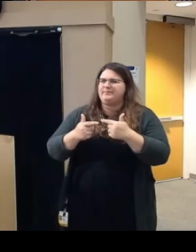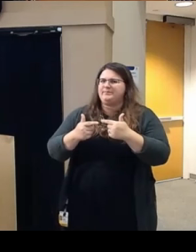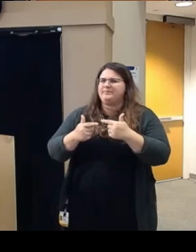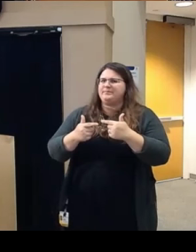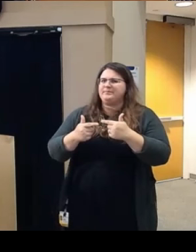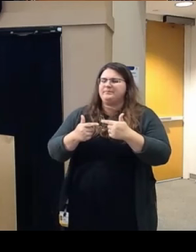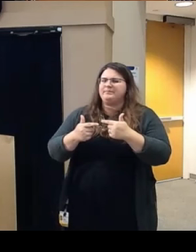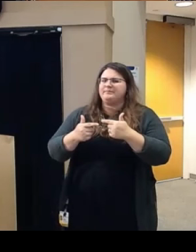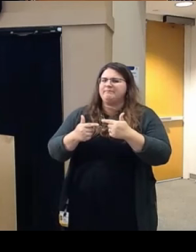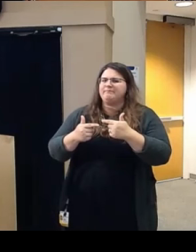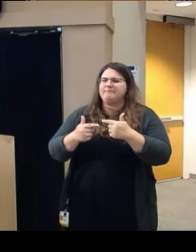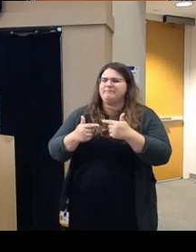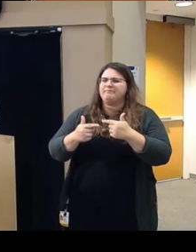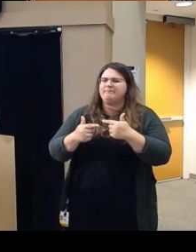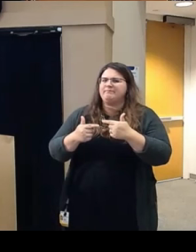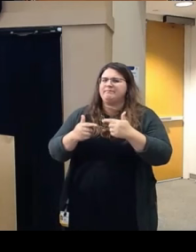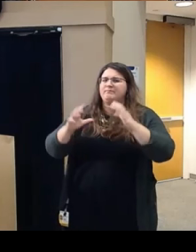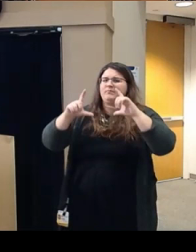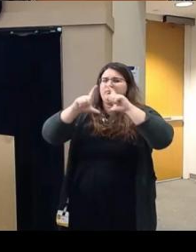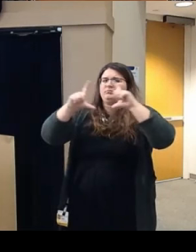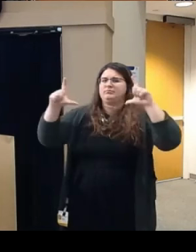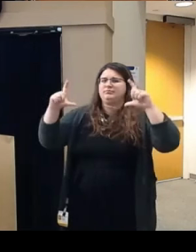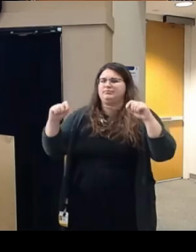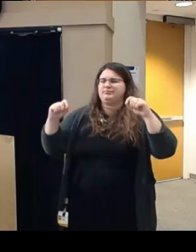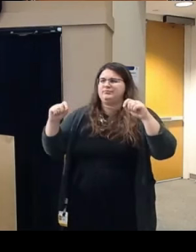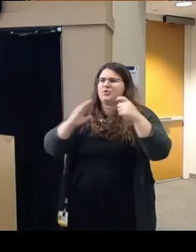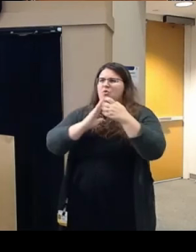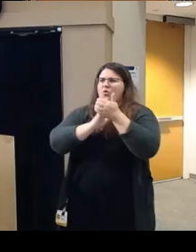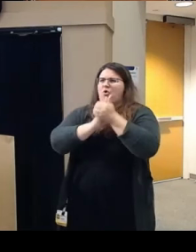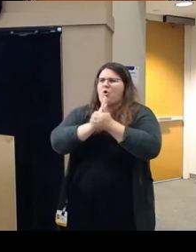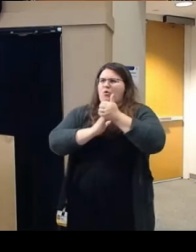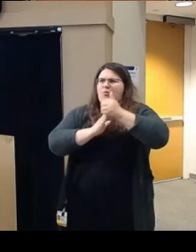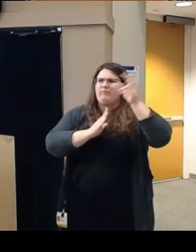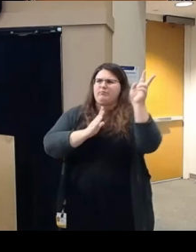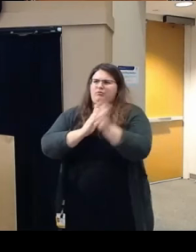so you can see that um a few things pulled in from what I entered on the last page so